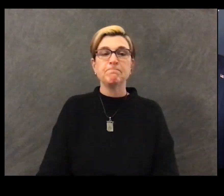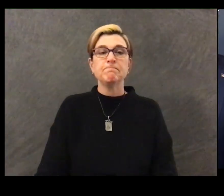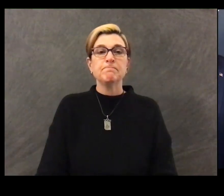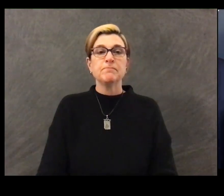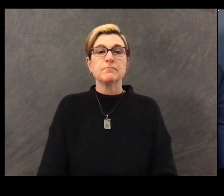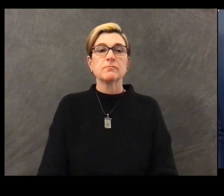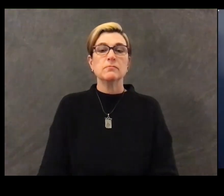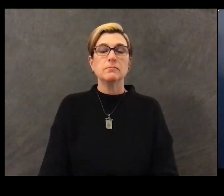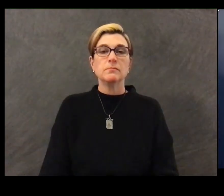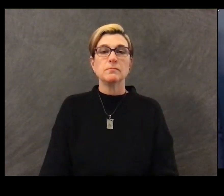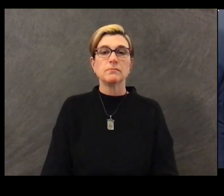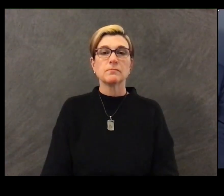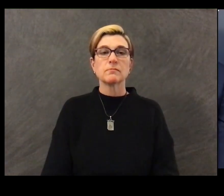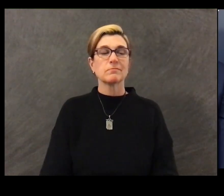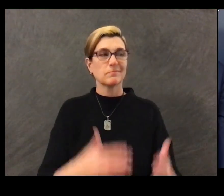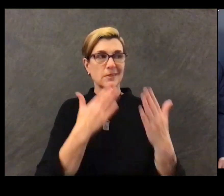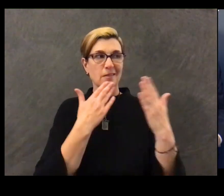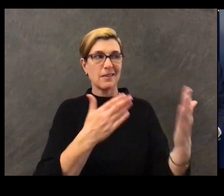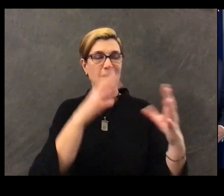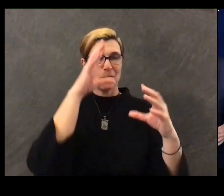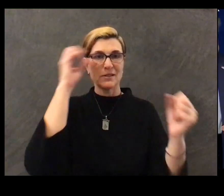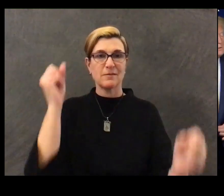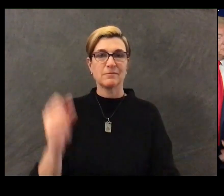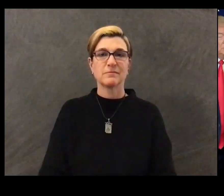Thank You mr. president